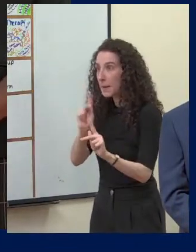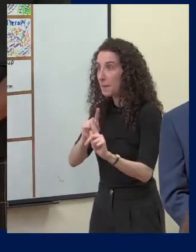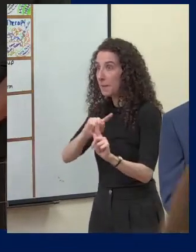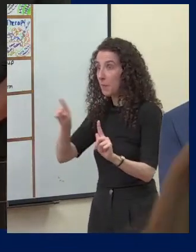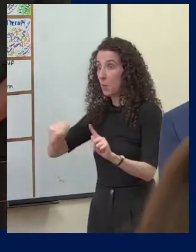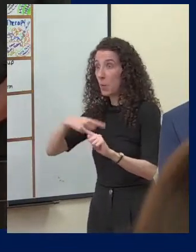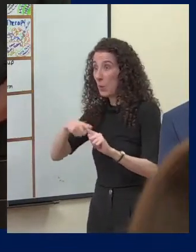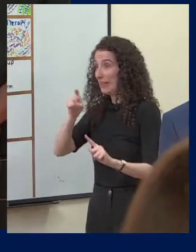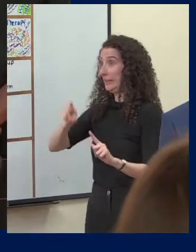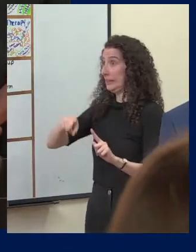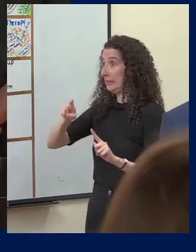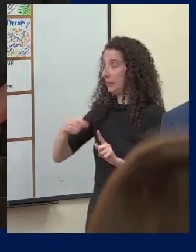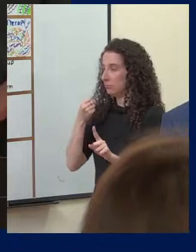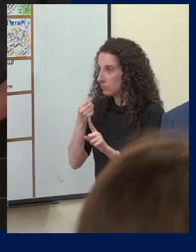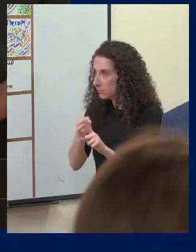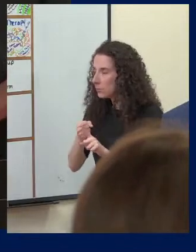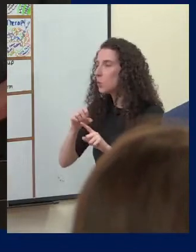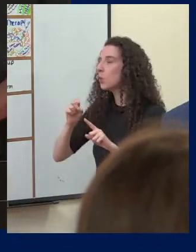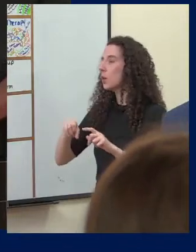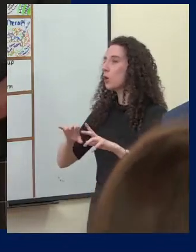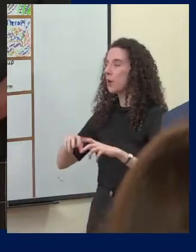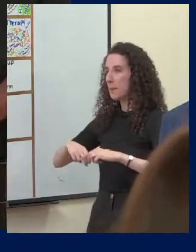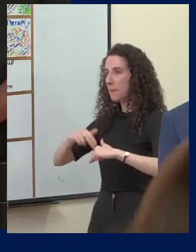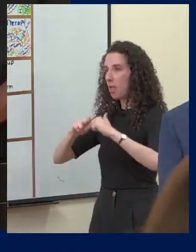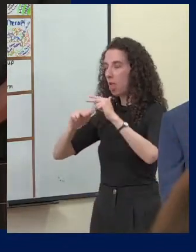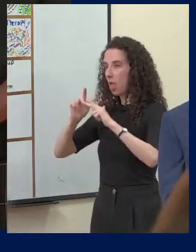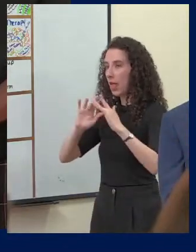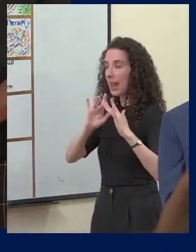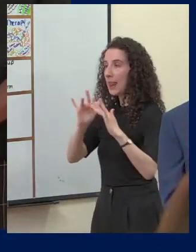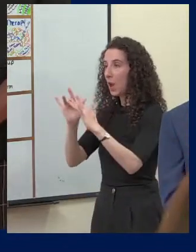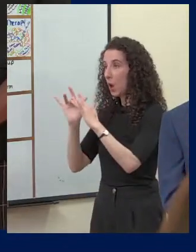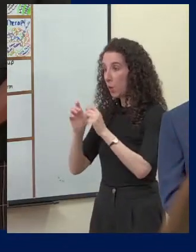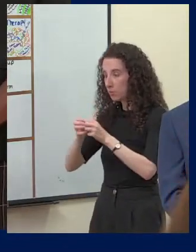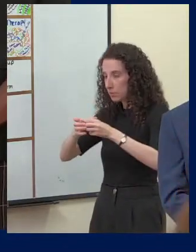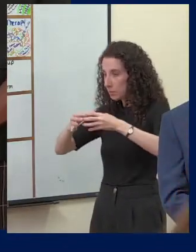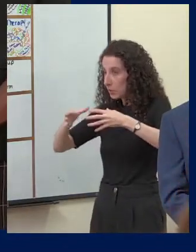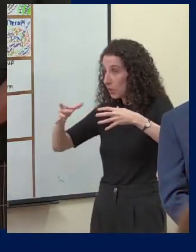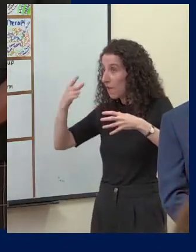a network and the capacity for those folks to be handed off to the kinds of services